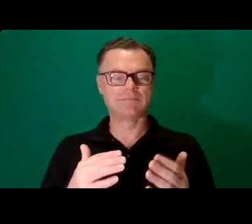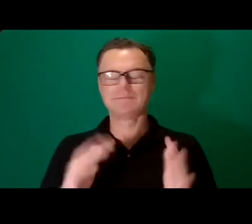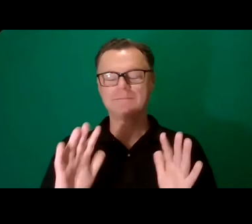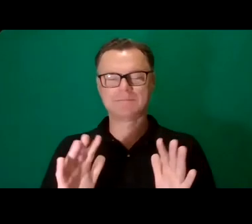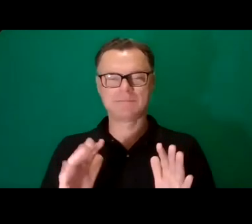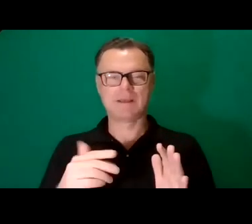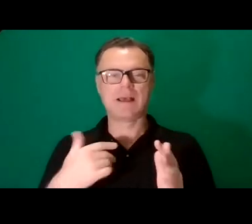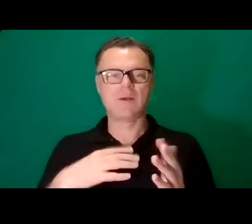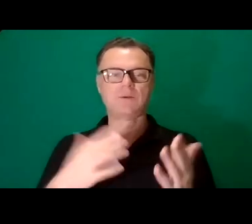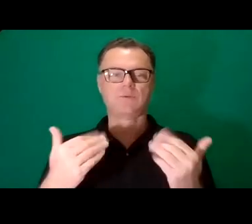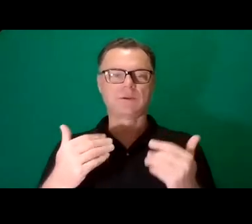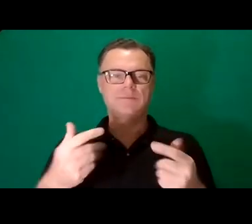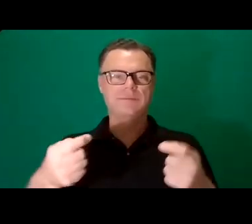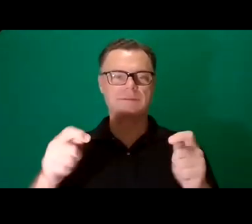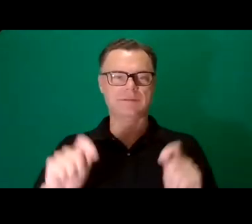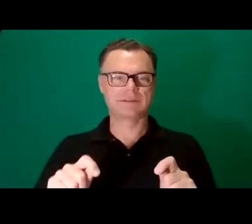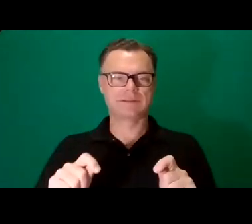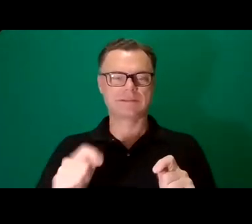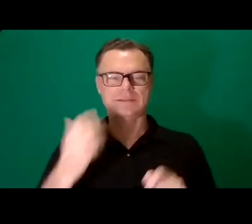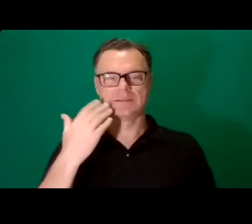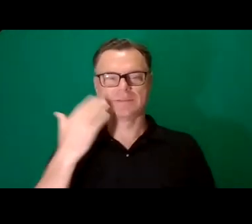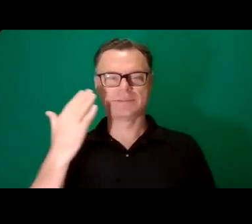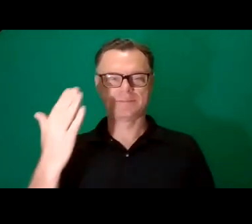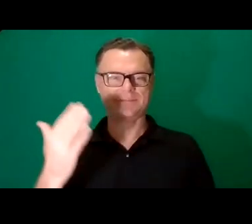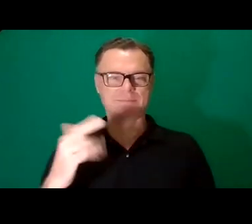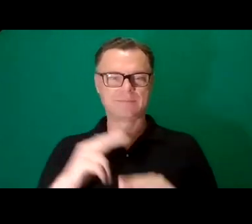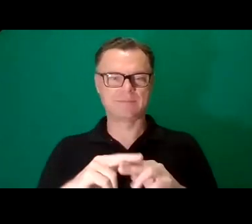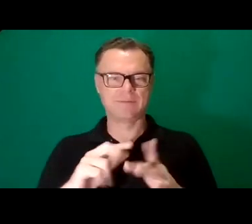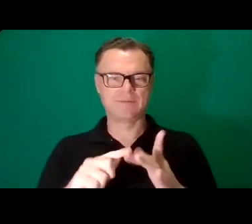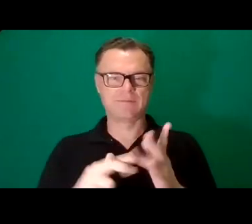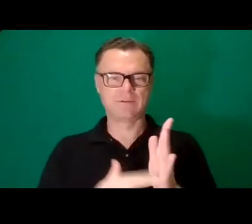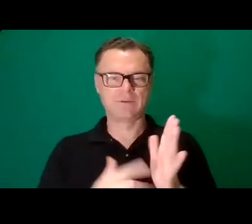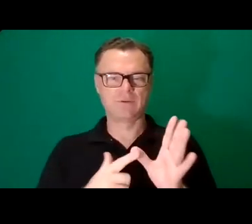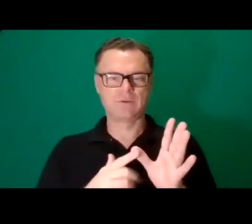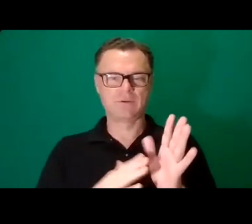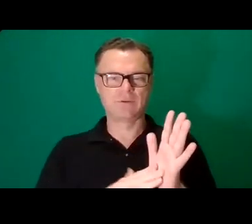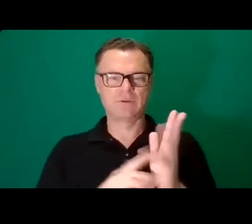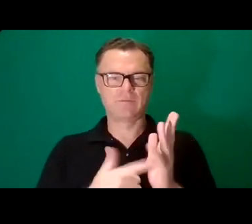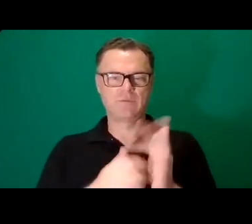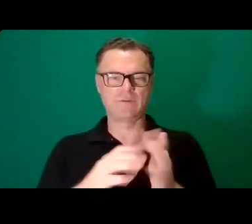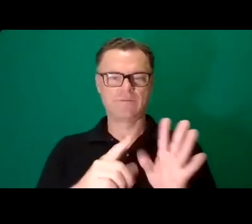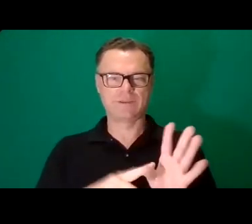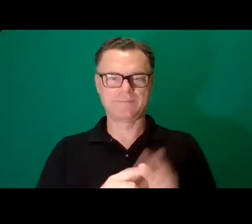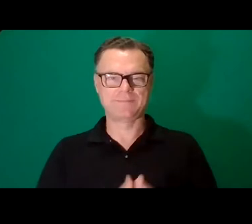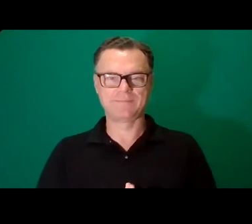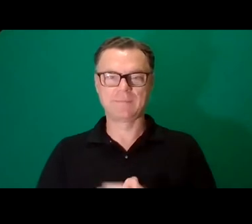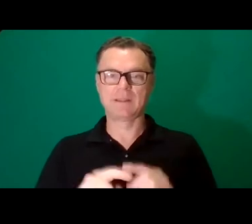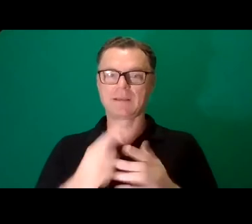welcome our next um speaker, Fiona Murphy. Like many deaf children, Fiona struggled to